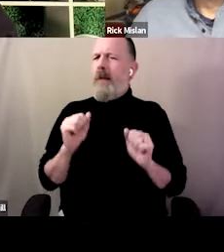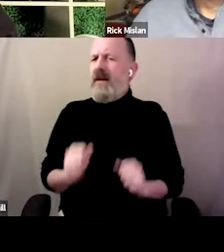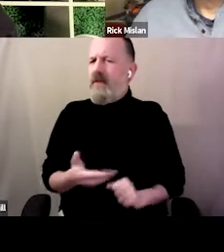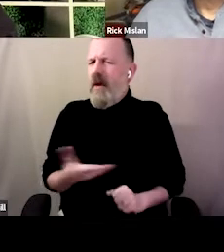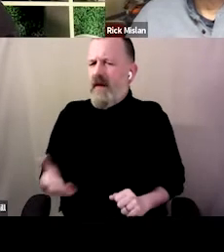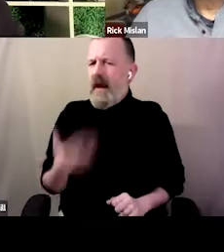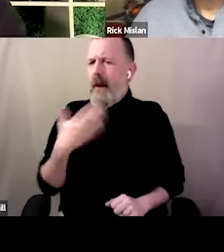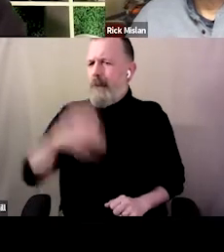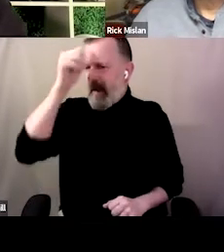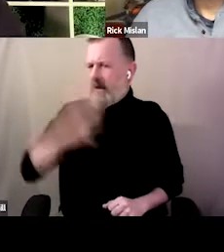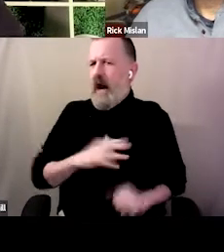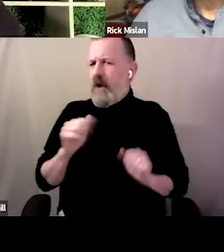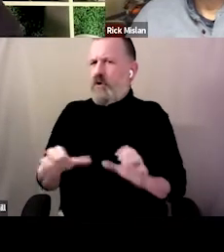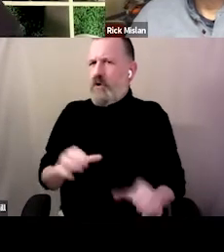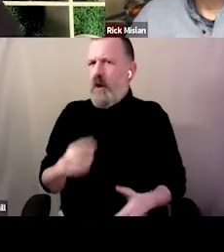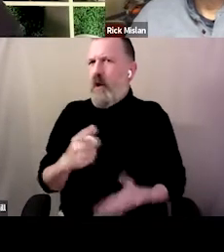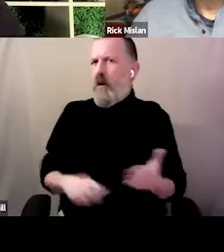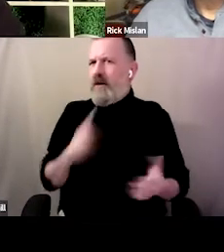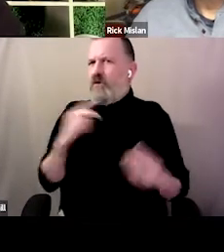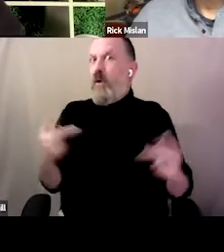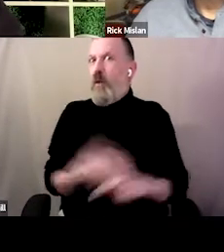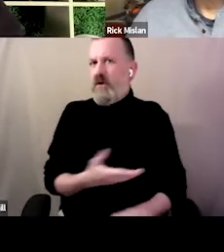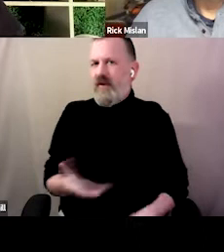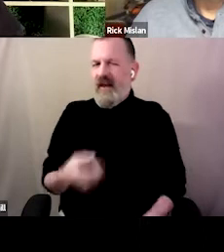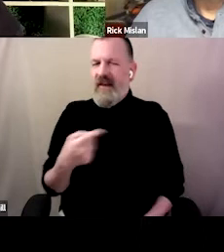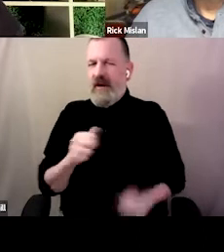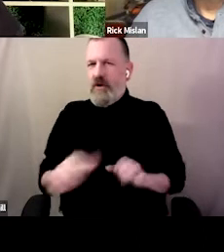What is the worst thing they could do and how do I plan for those two scenarios.